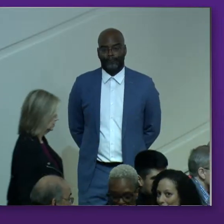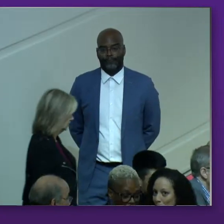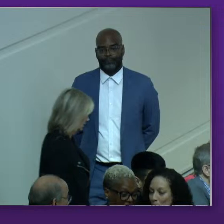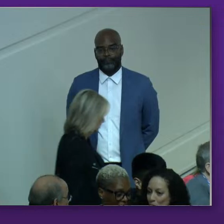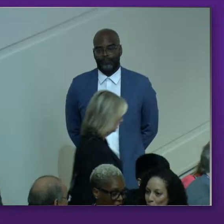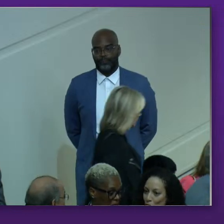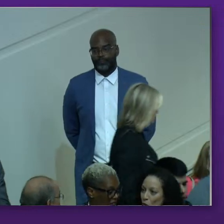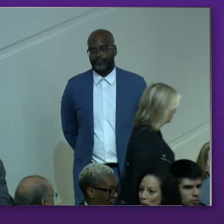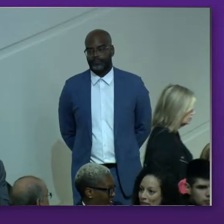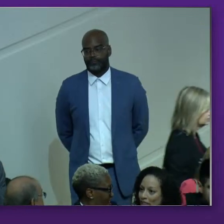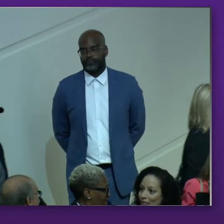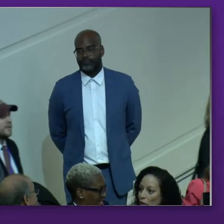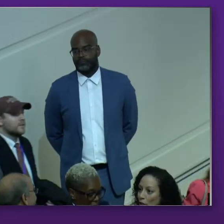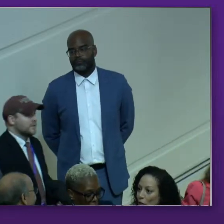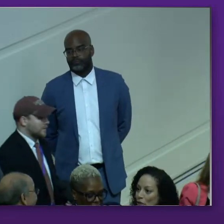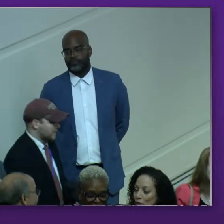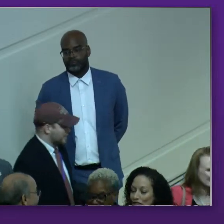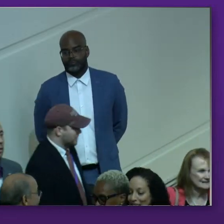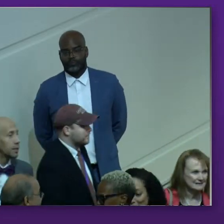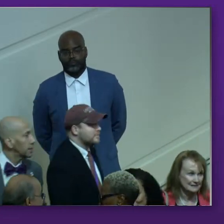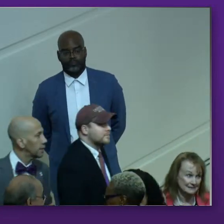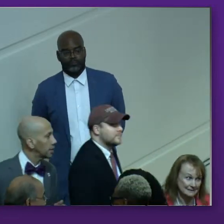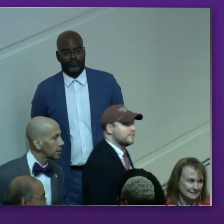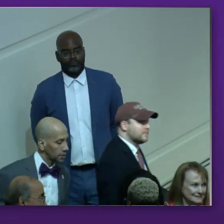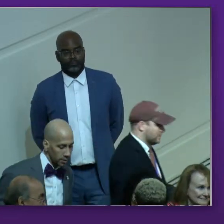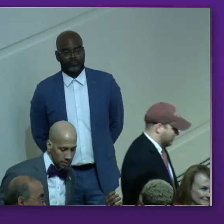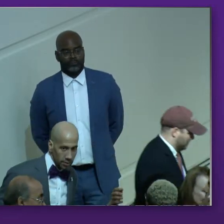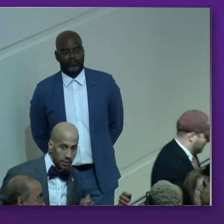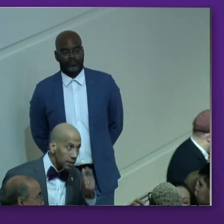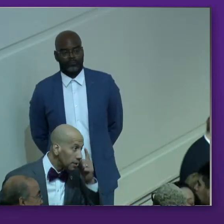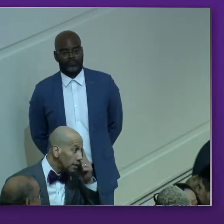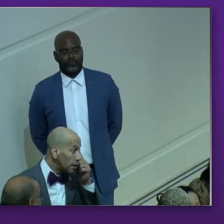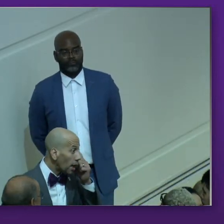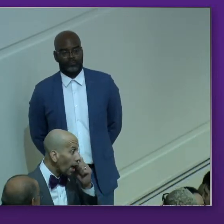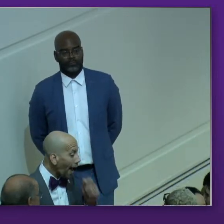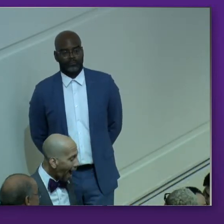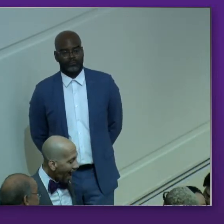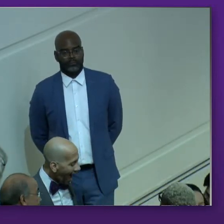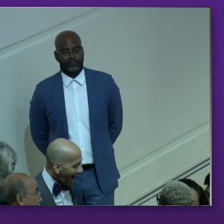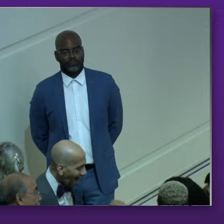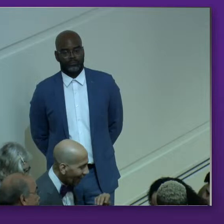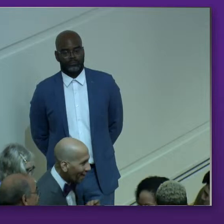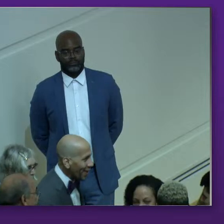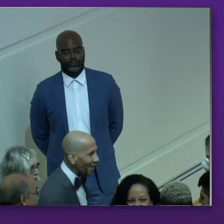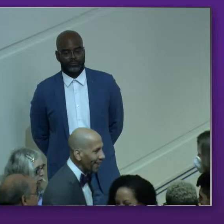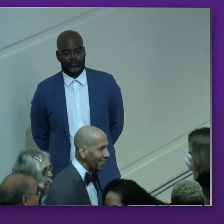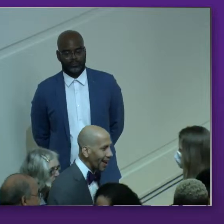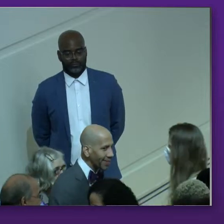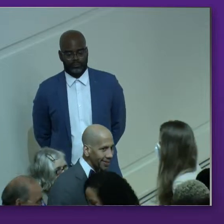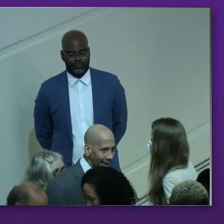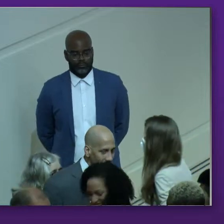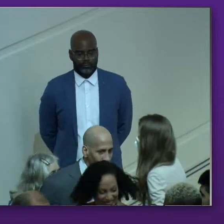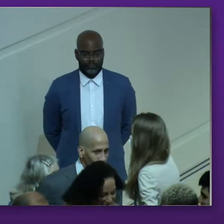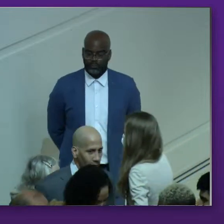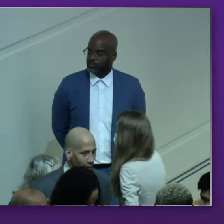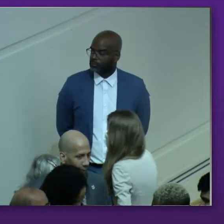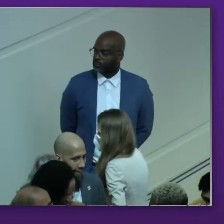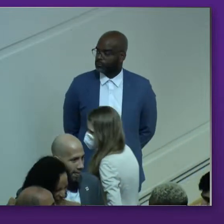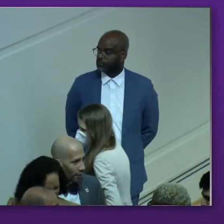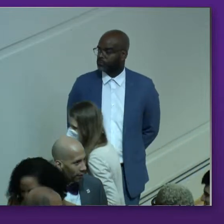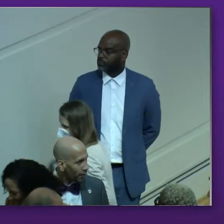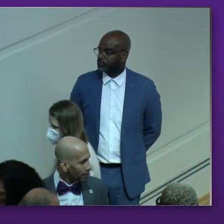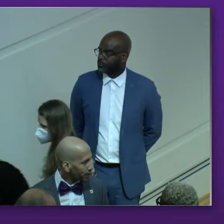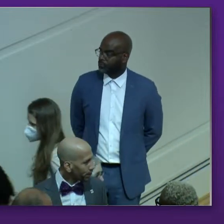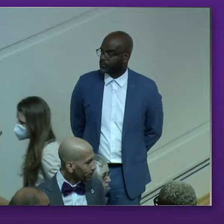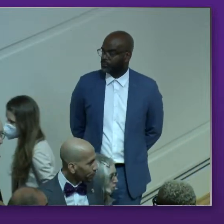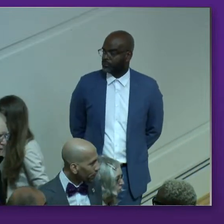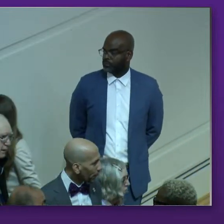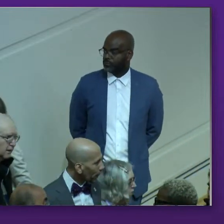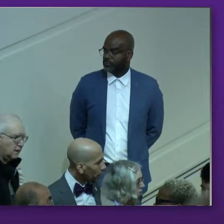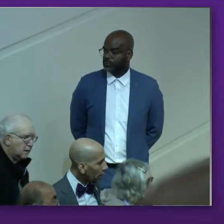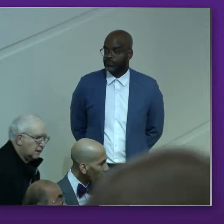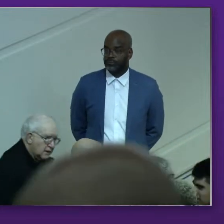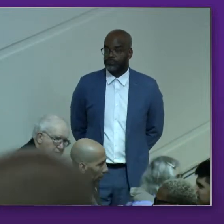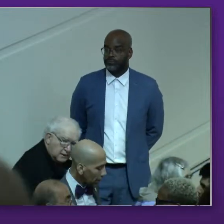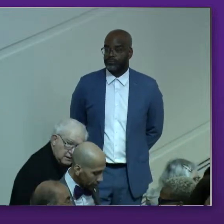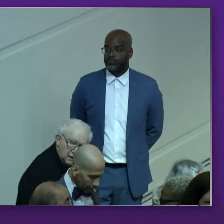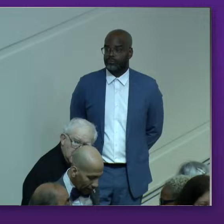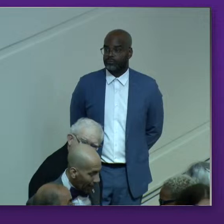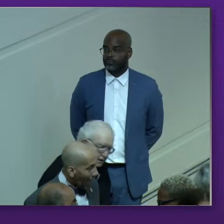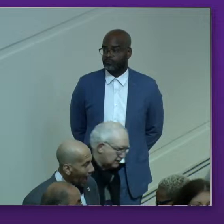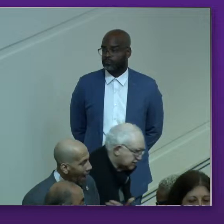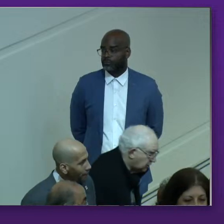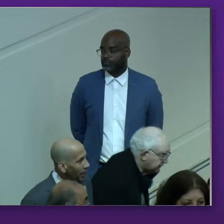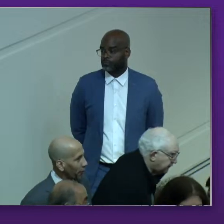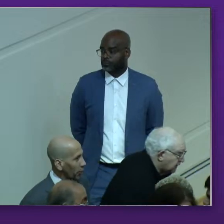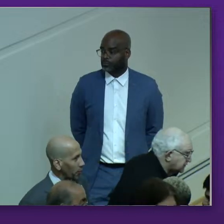THEY REALLY HELP YOU THE MORE